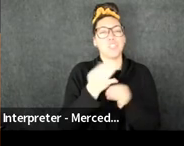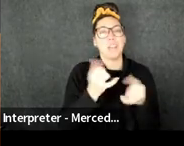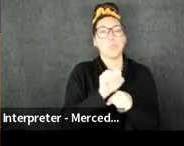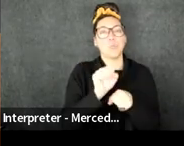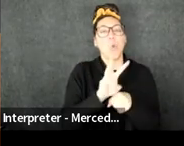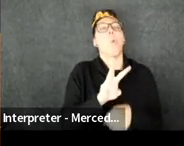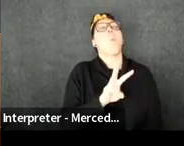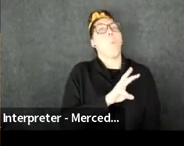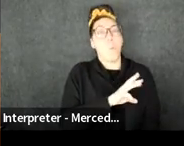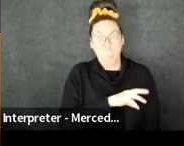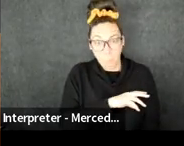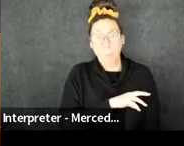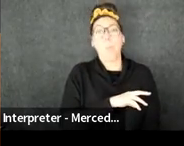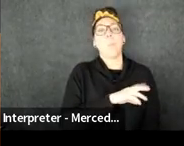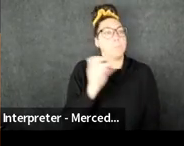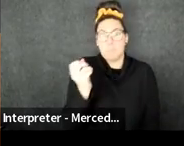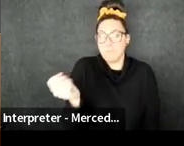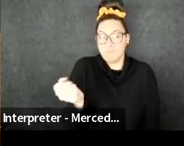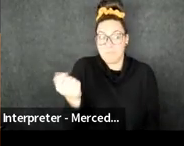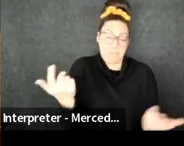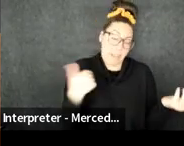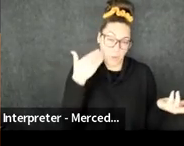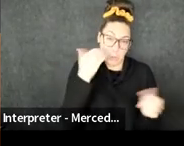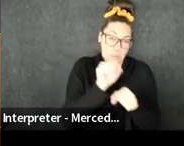And all I knew of social work was that it was a helping profession at that time.